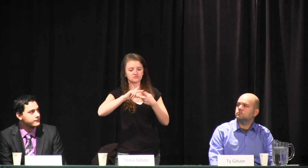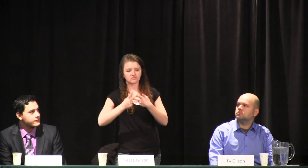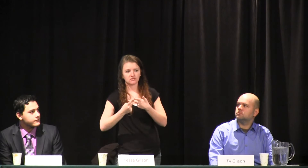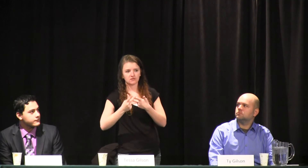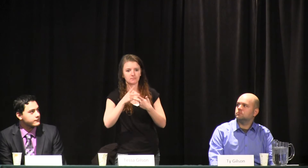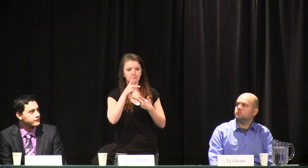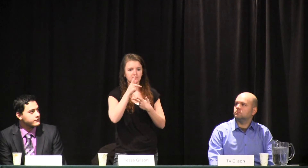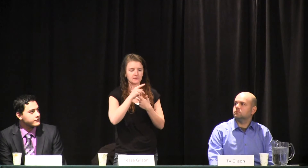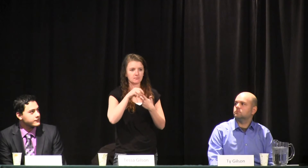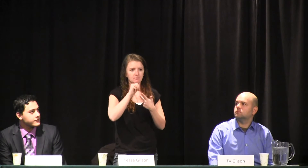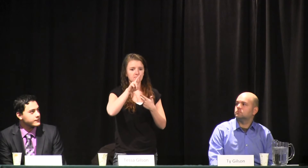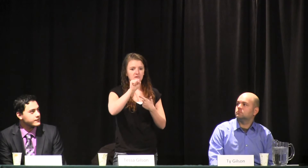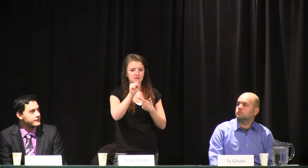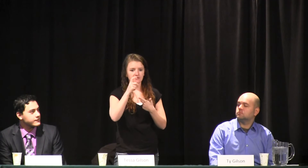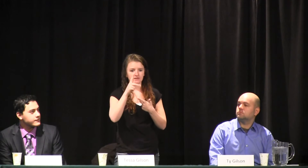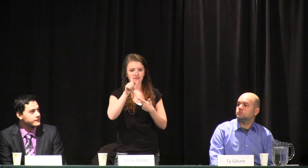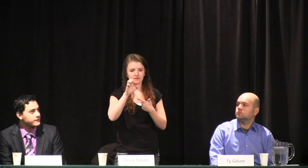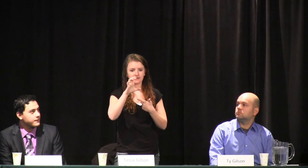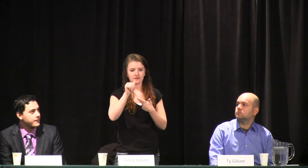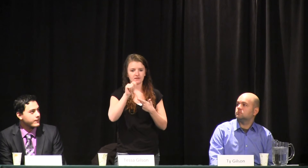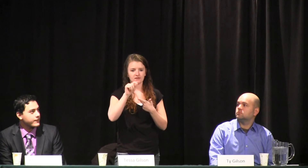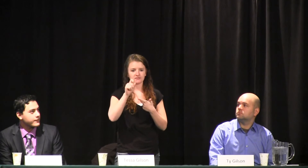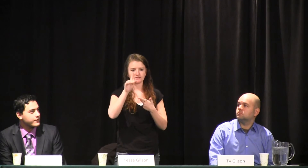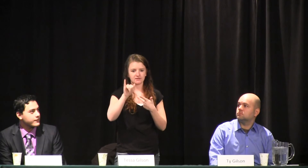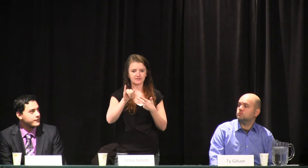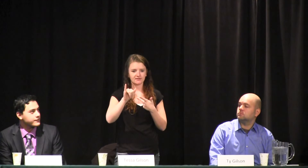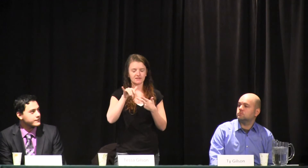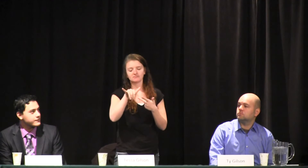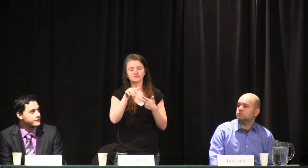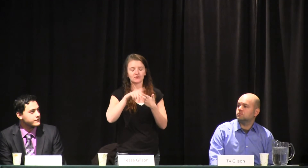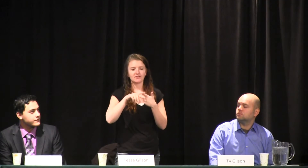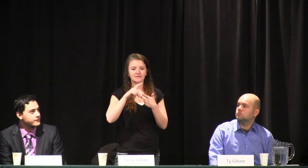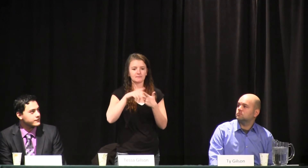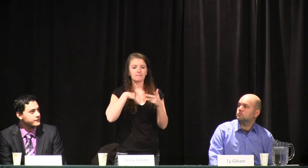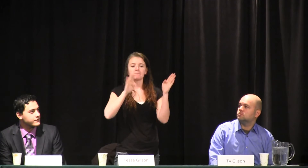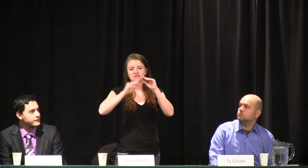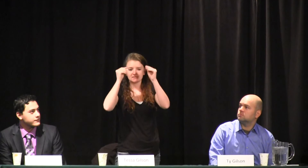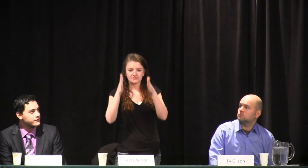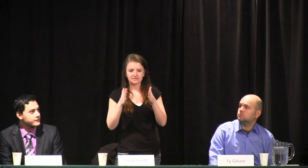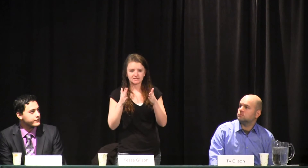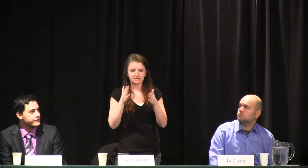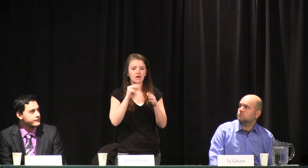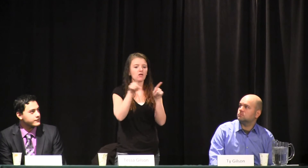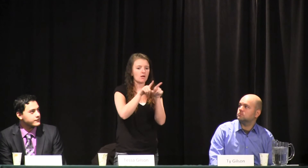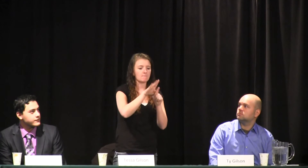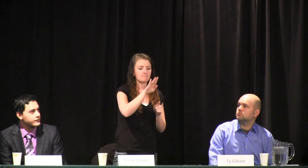I found out I really enjoyed those classes. And there was another teacher,